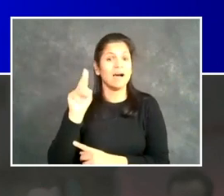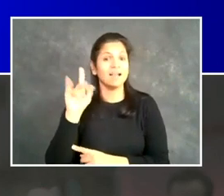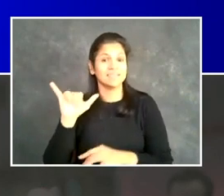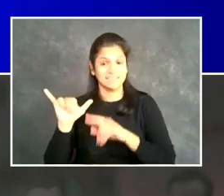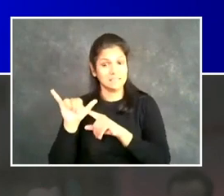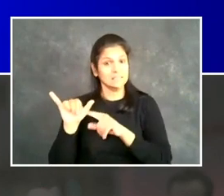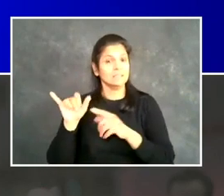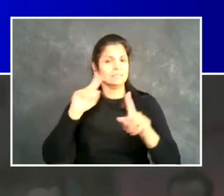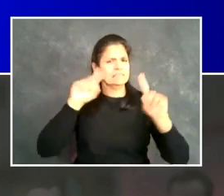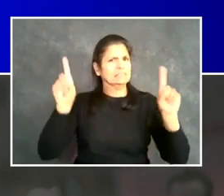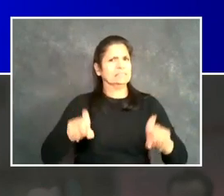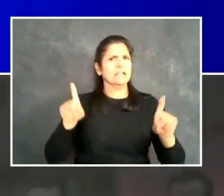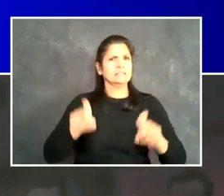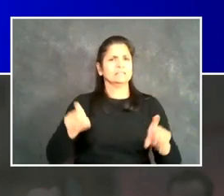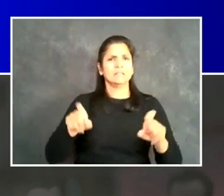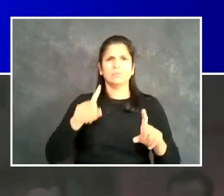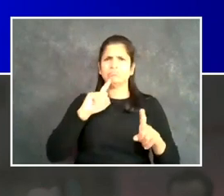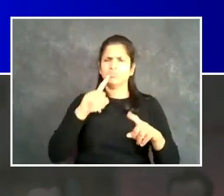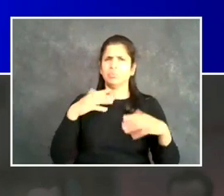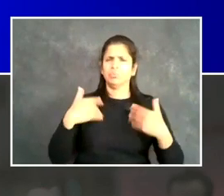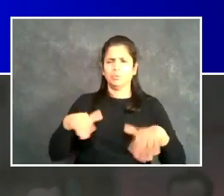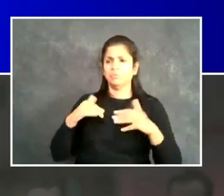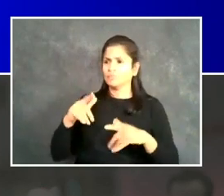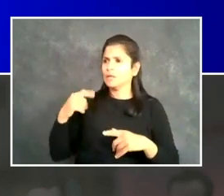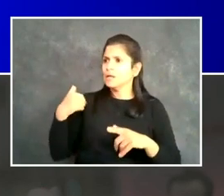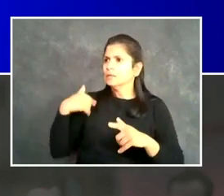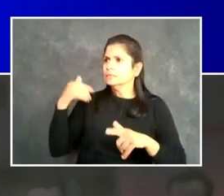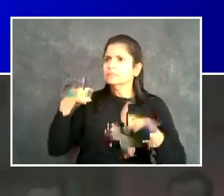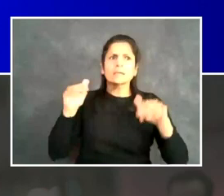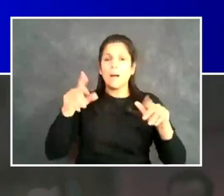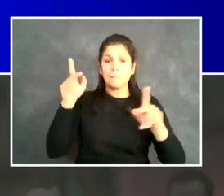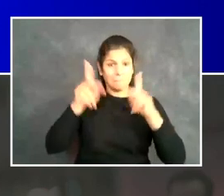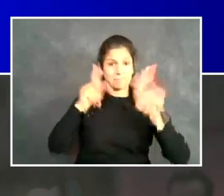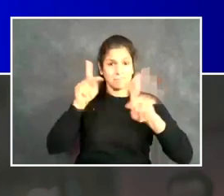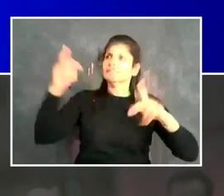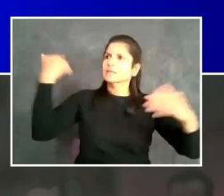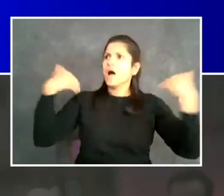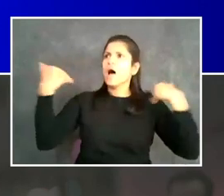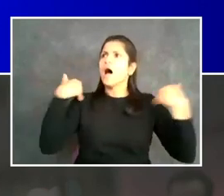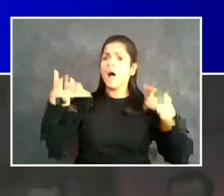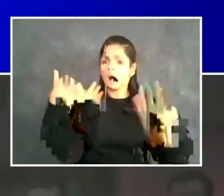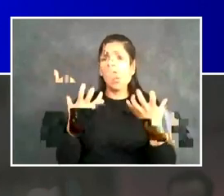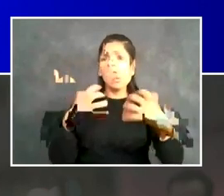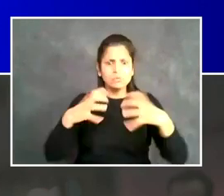OF PEOPLE WHO WOULD LIKE TO TAKE ADVANTAGE OF IT ON A